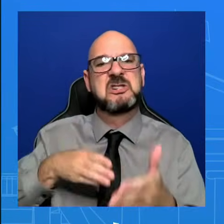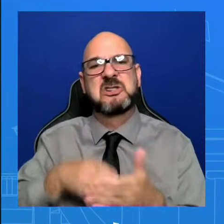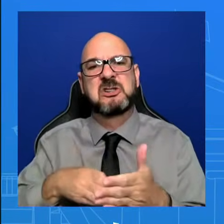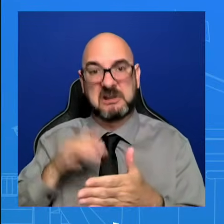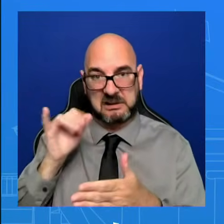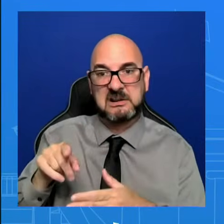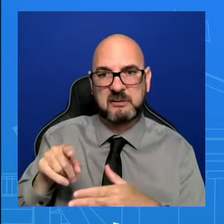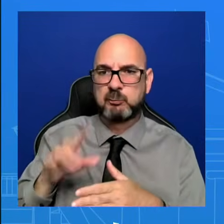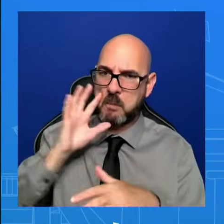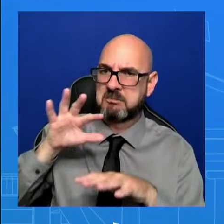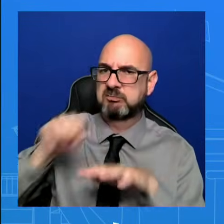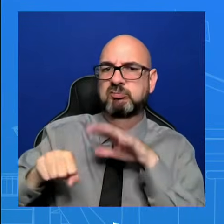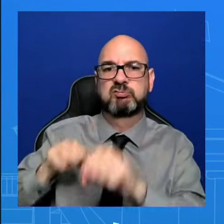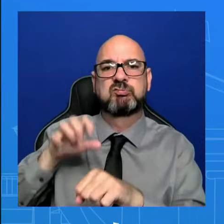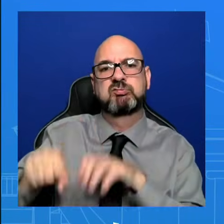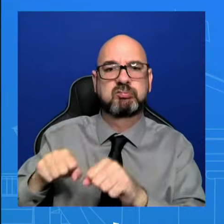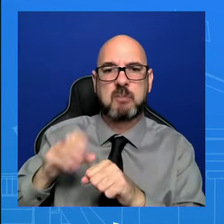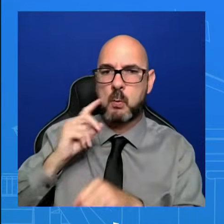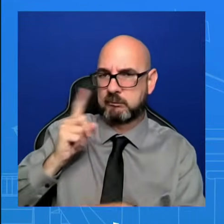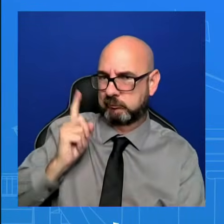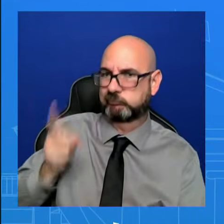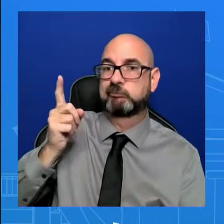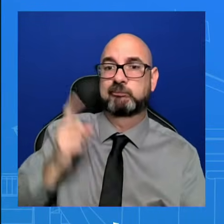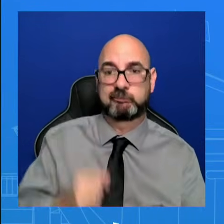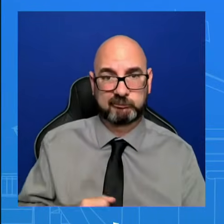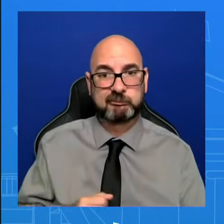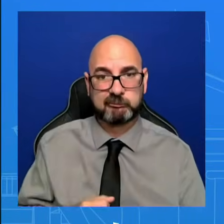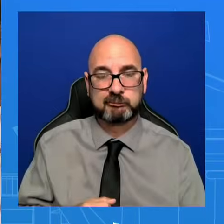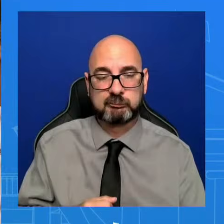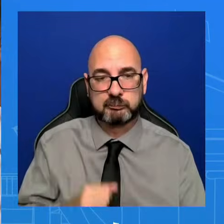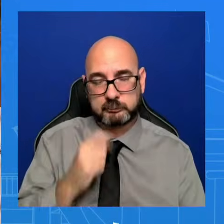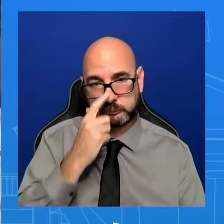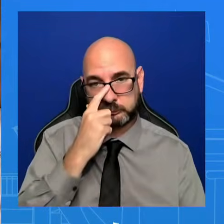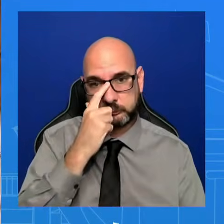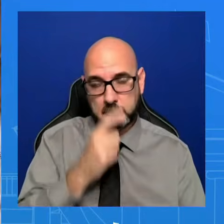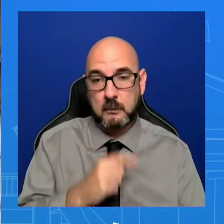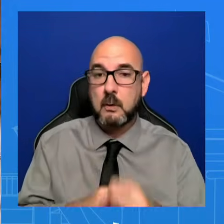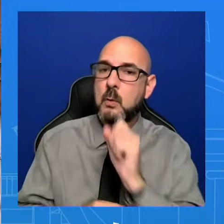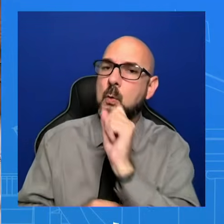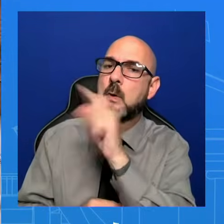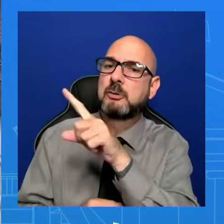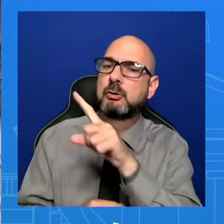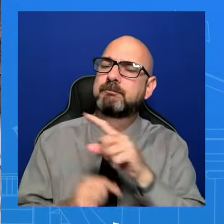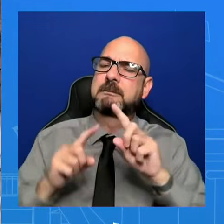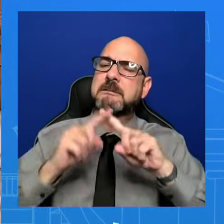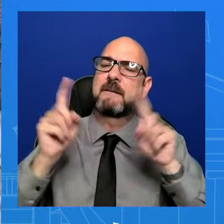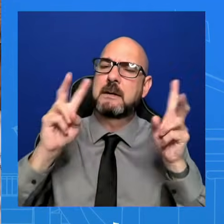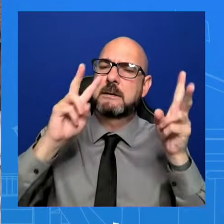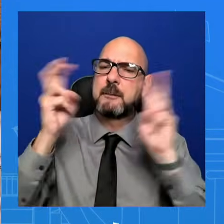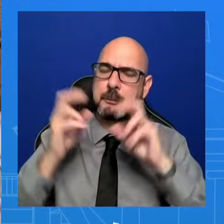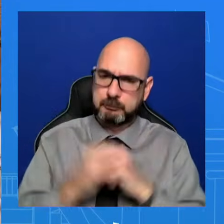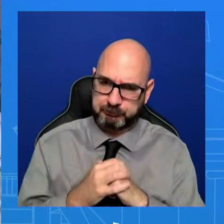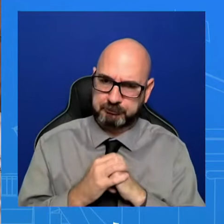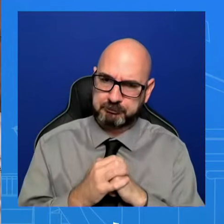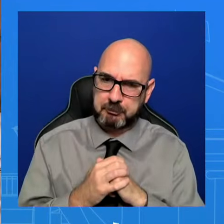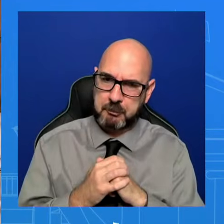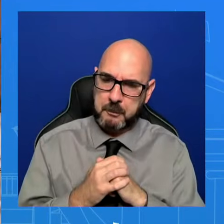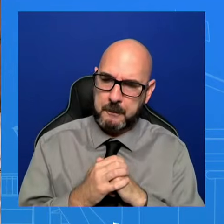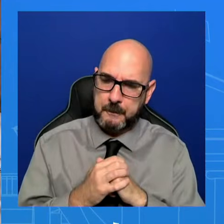Ms. Jean-Pierre: Go ahead. I'll . The Press: Thanks, Karine. On a different topic. Would the President encouraged Democrats to help protect Speaker Johnson from being ousted from his role if Marjorie Taylor Greene